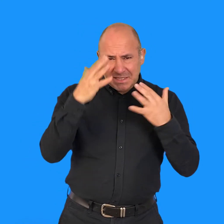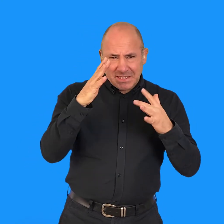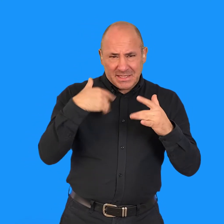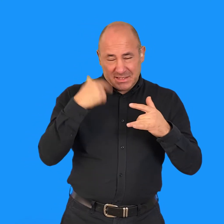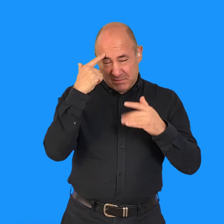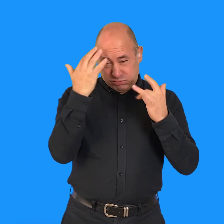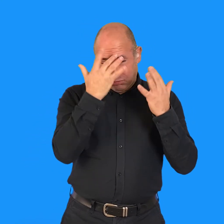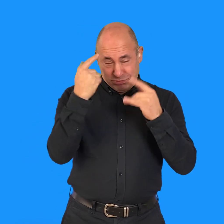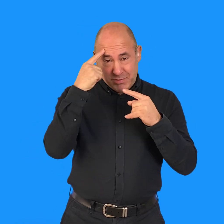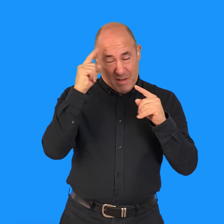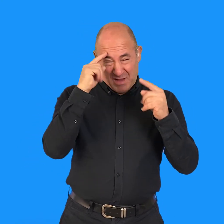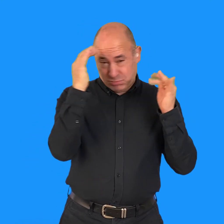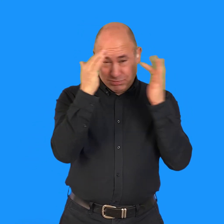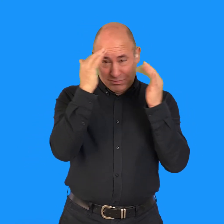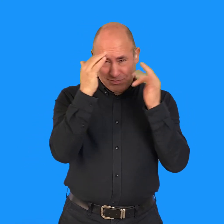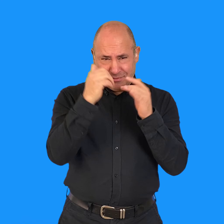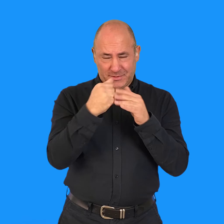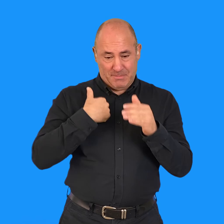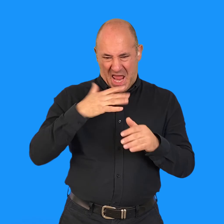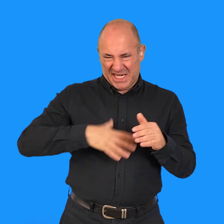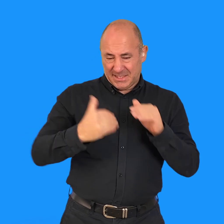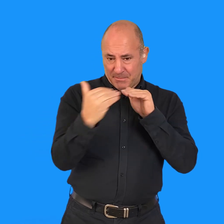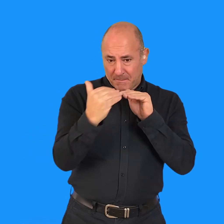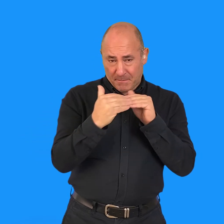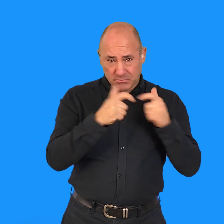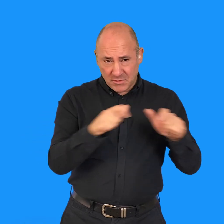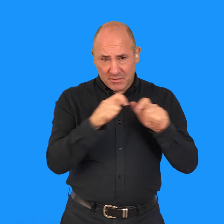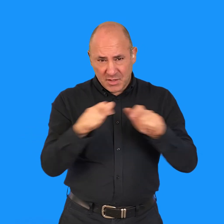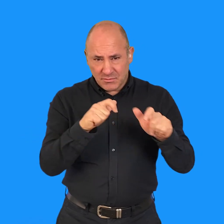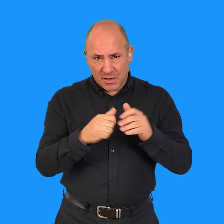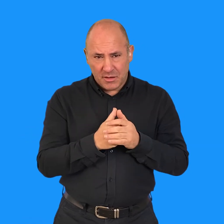I guess, brain energy going on when you're thinking about,